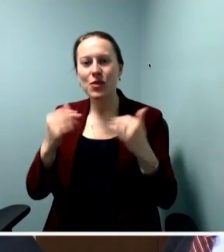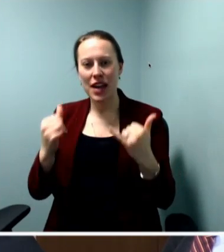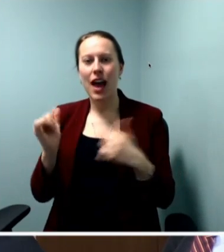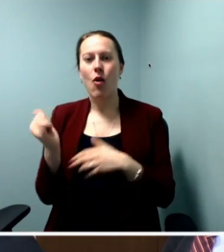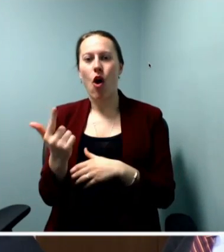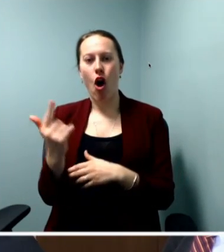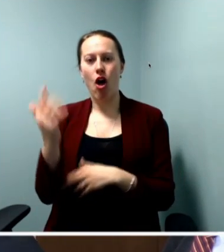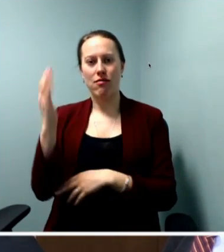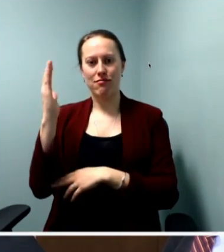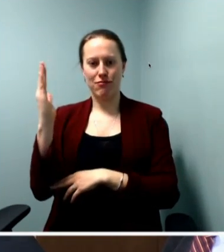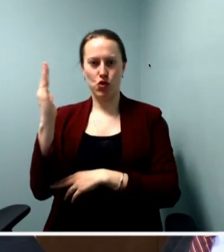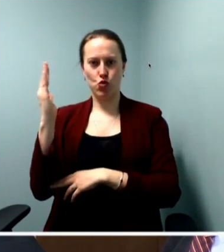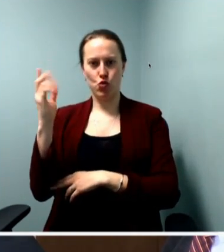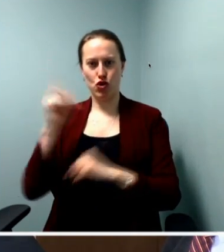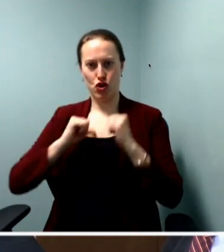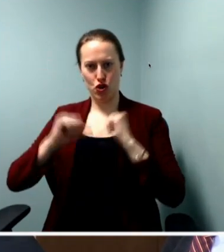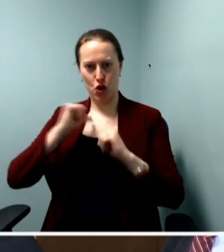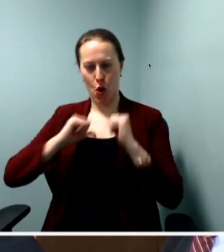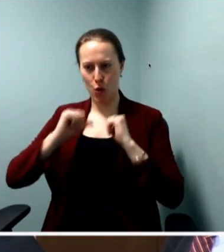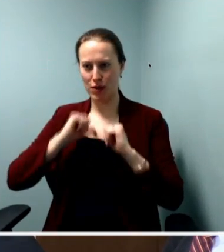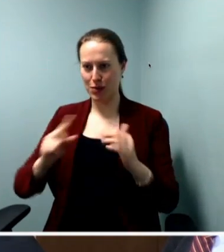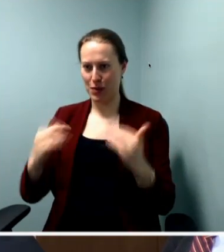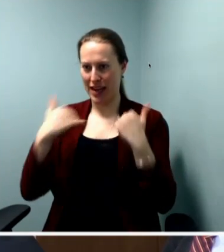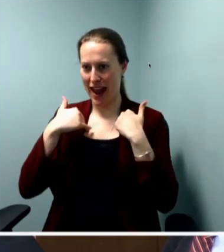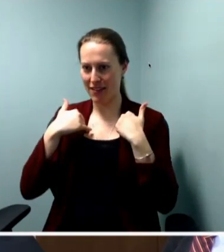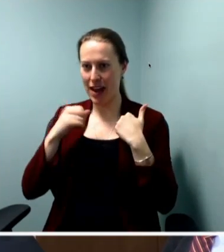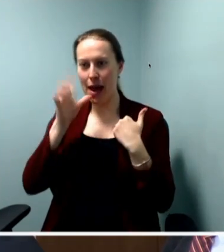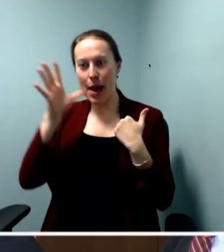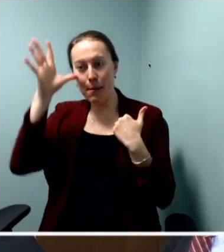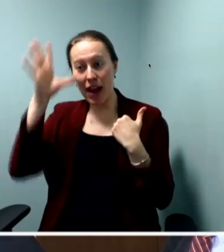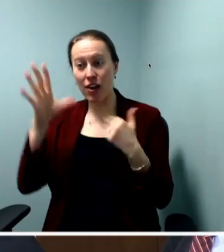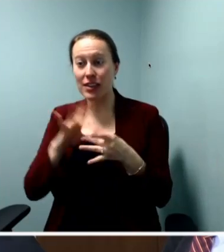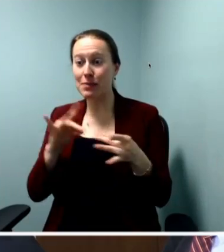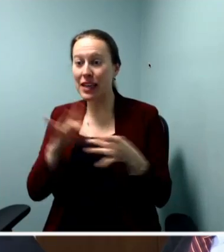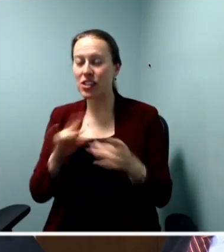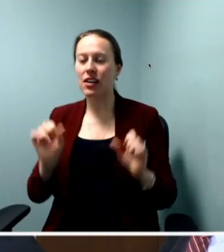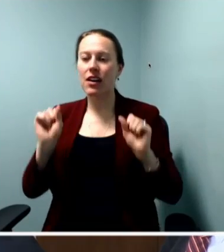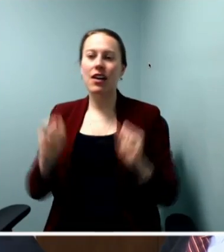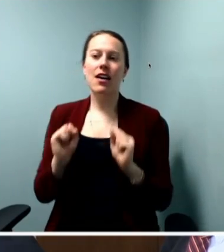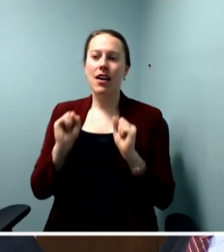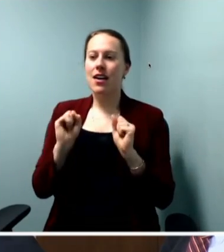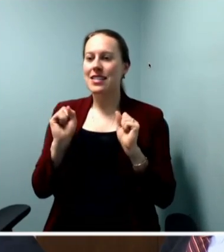Suddenly, parents would say, "Oh, we can bring our toddlers. It's okay to walk up and down the aisle."